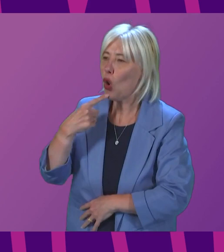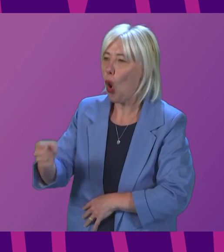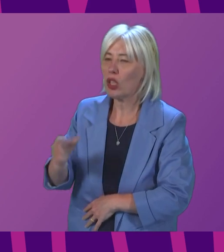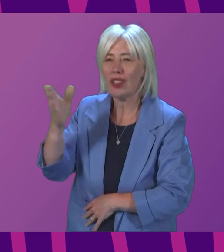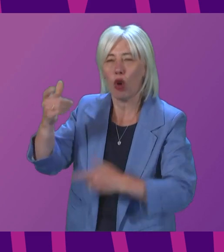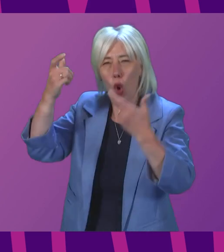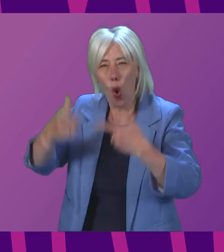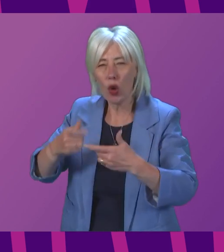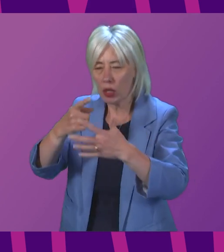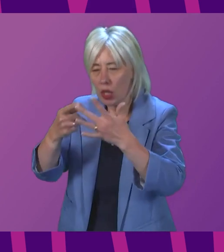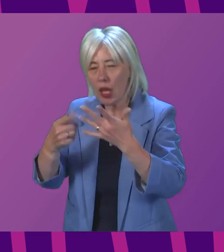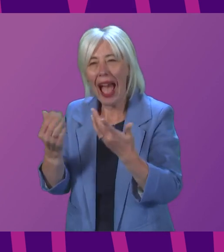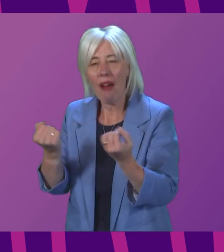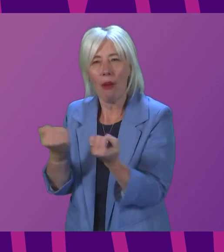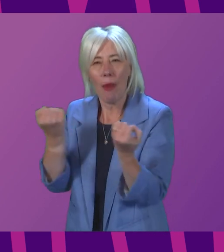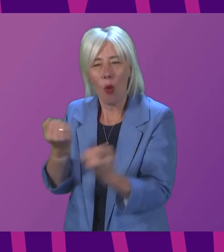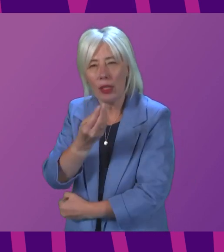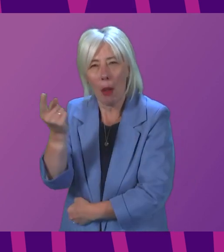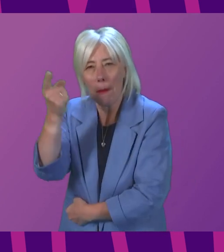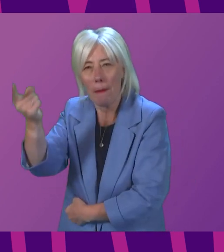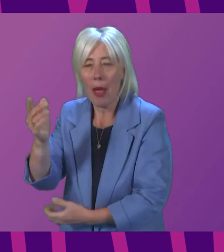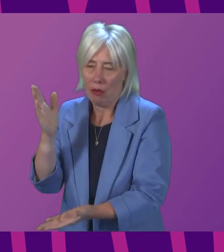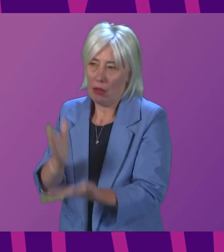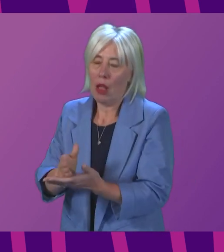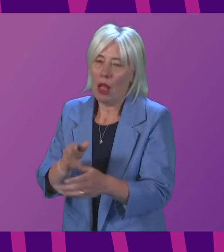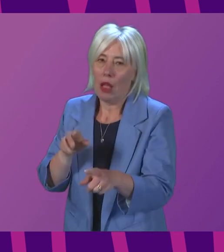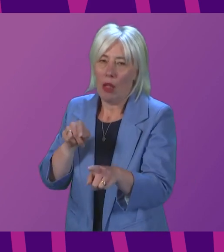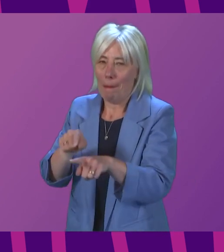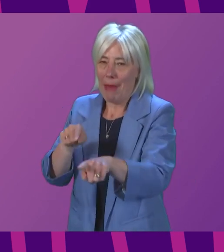I have already said how seriously we take addressing the backlog, particularly for victims